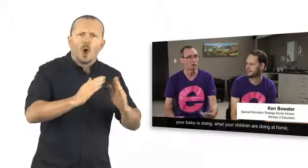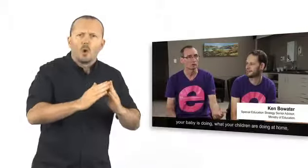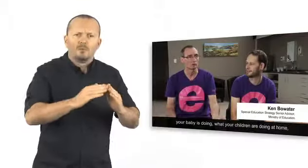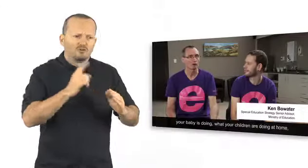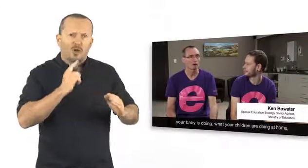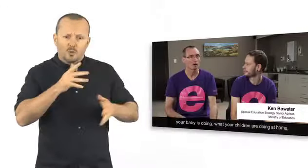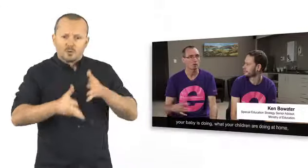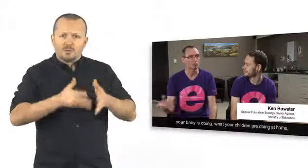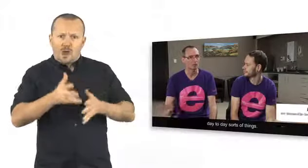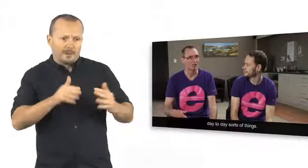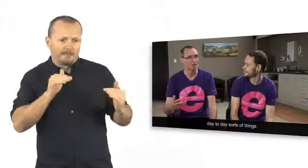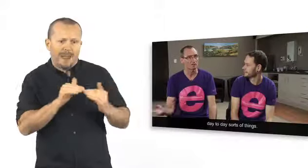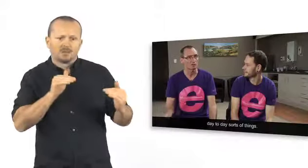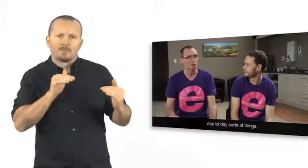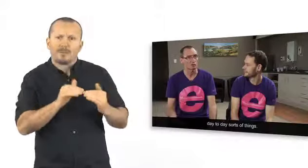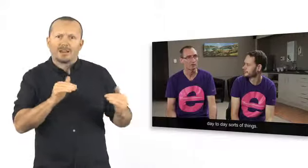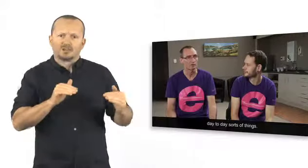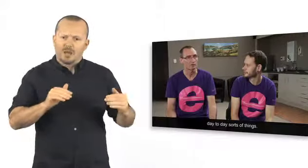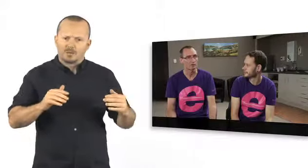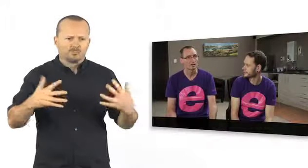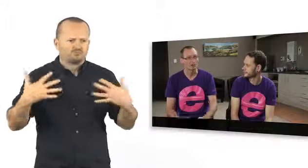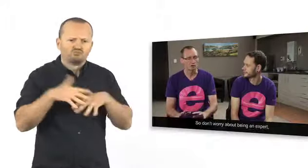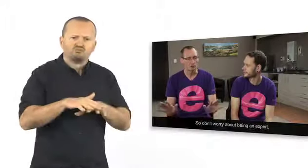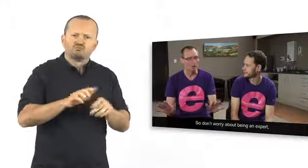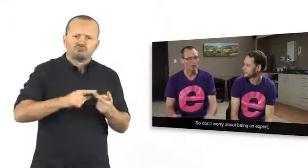what your children are doing at home, day to day sorts of things. So don’t worry about